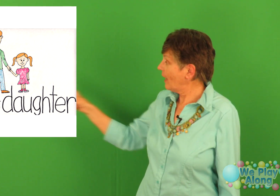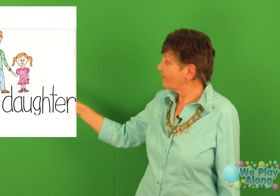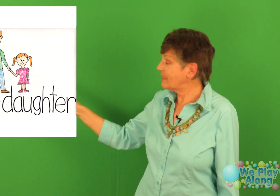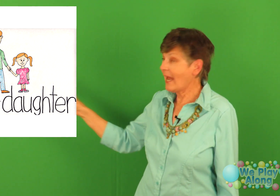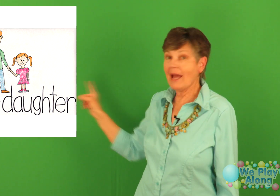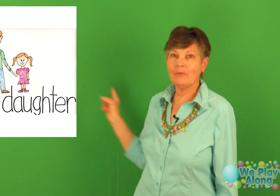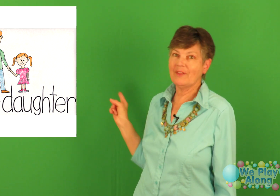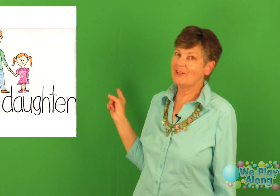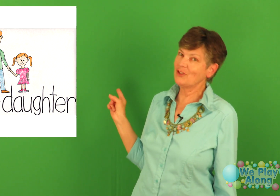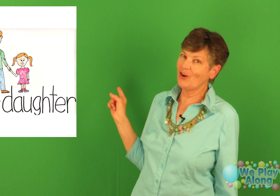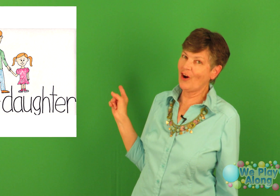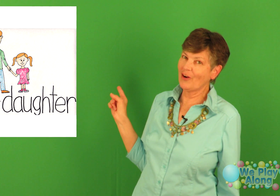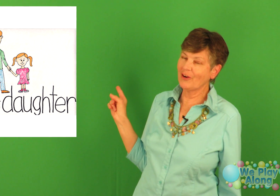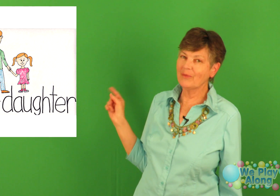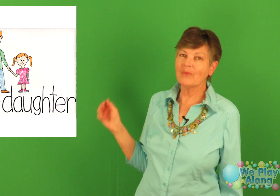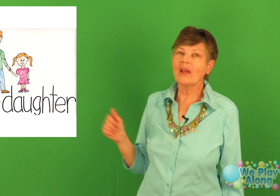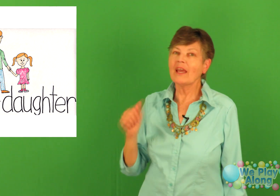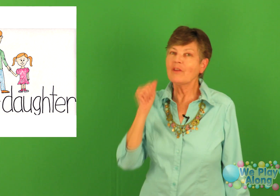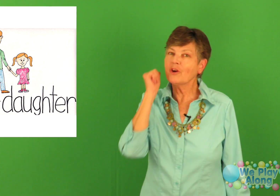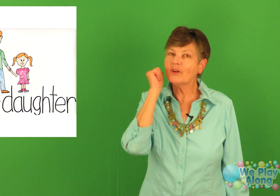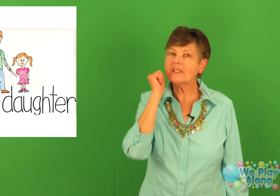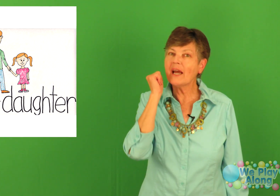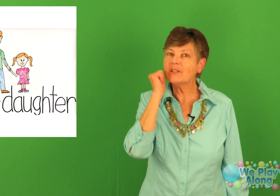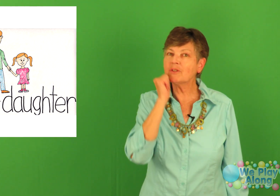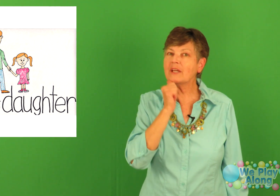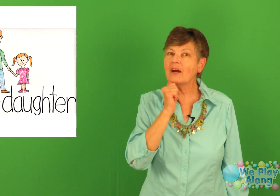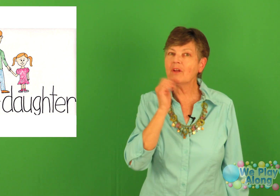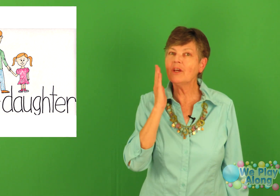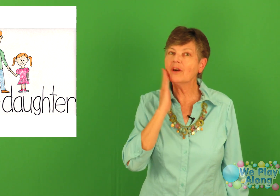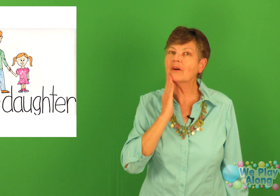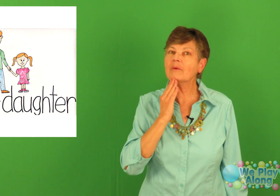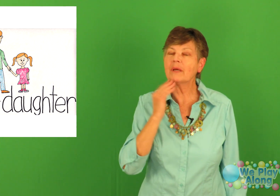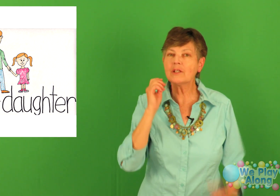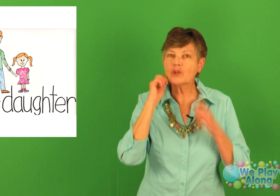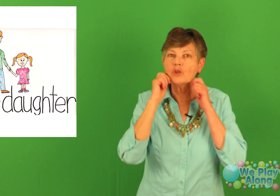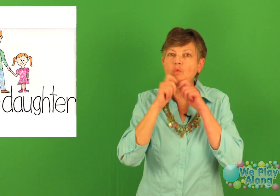we have a dad with his daughter okay the girl signs are down here because girls